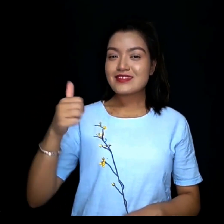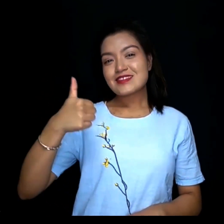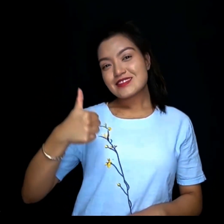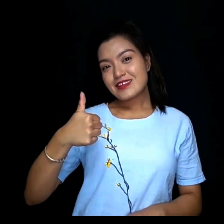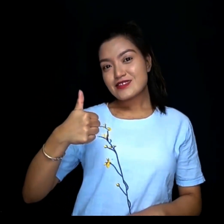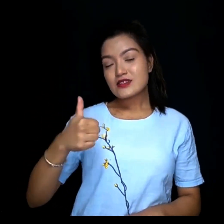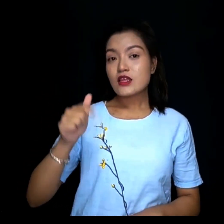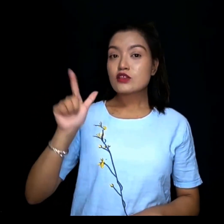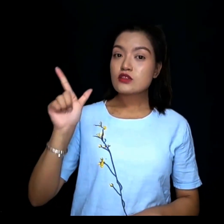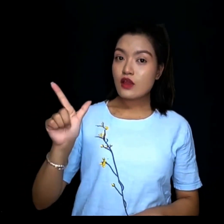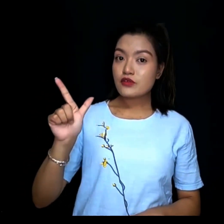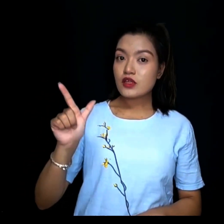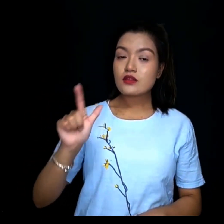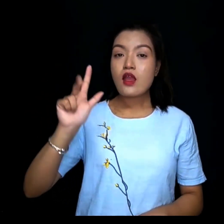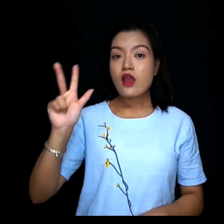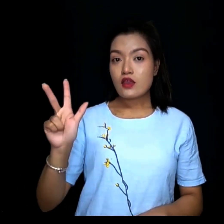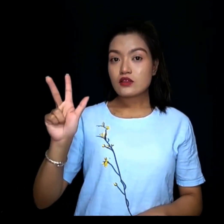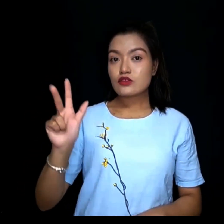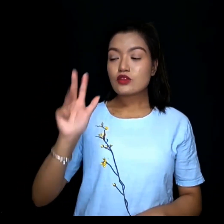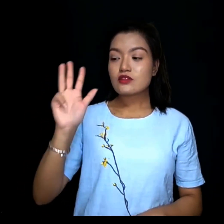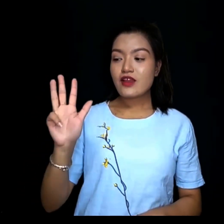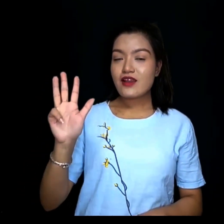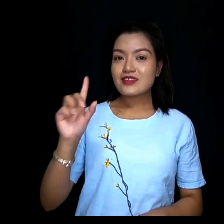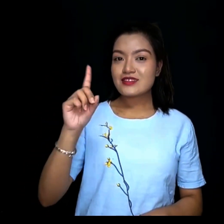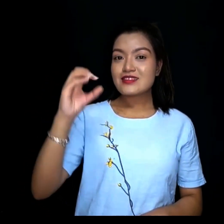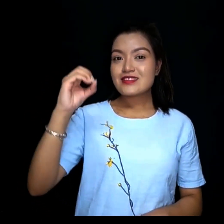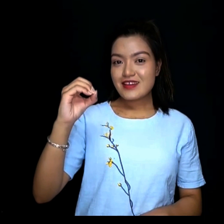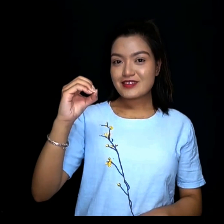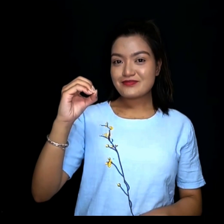६ - ७ - ८ - ९ - १०